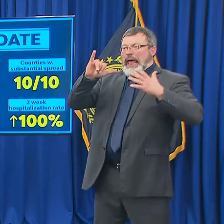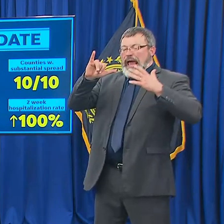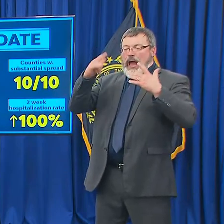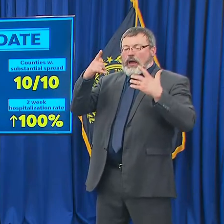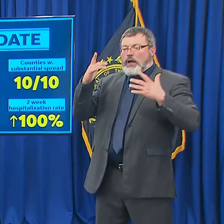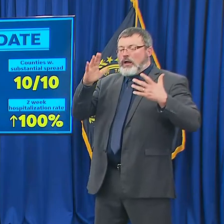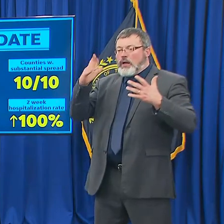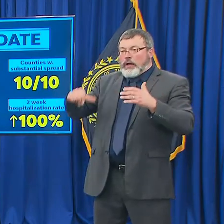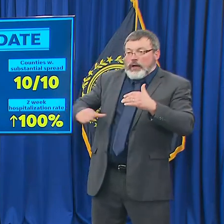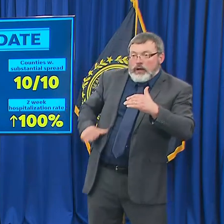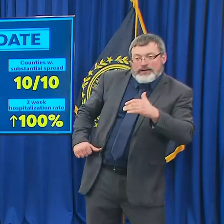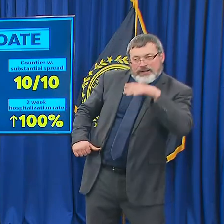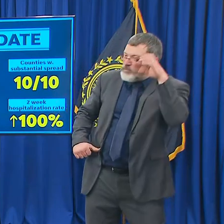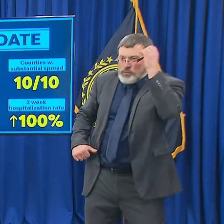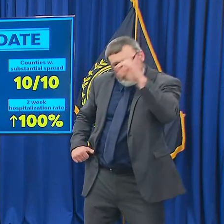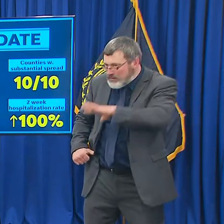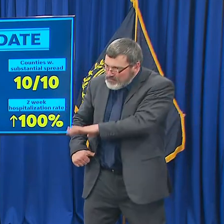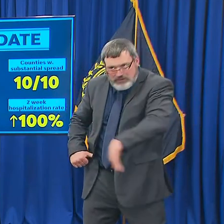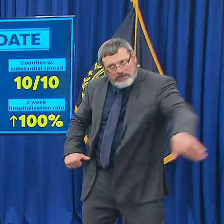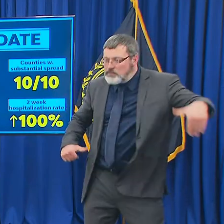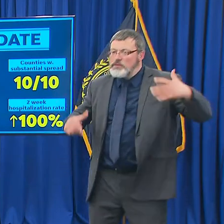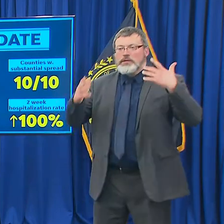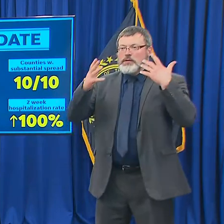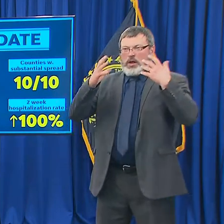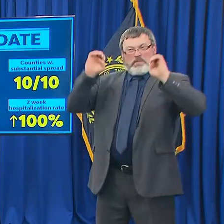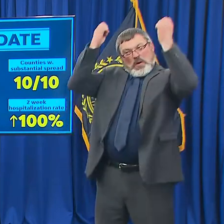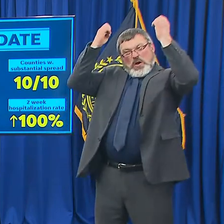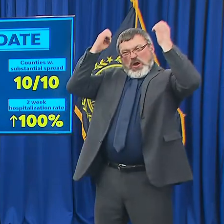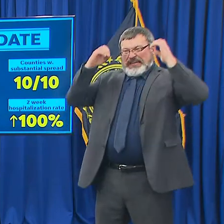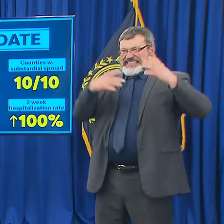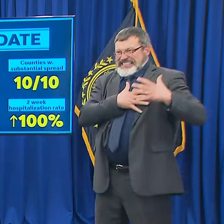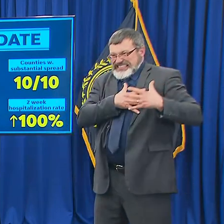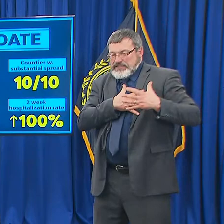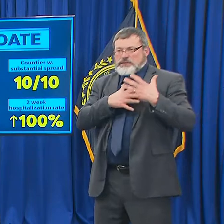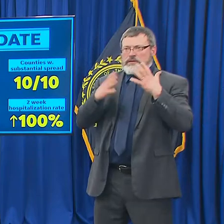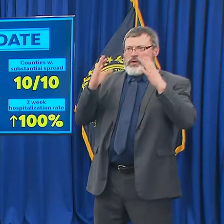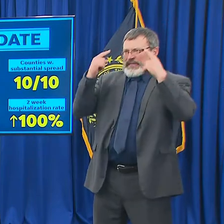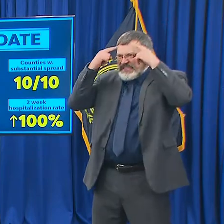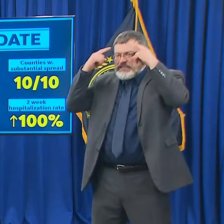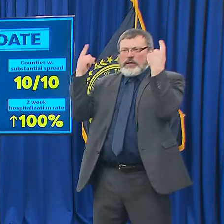what's going to be the enforcement of people. So a couple exemptions in there.